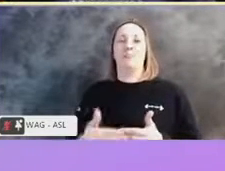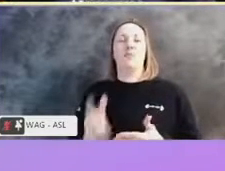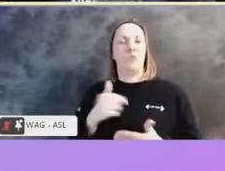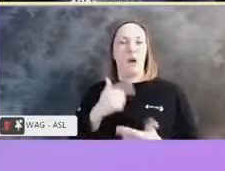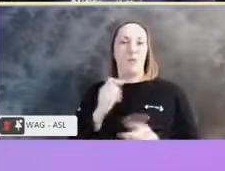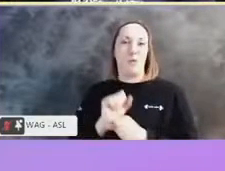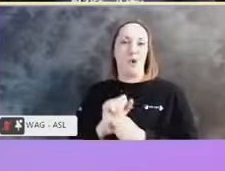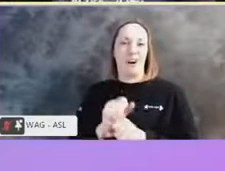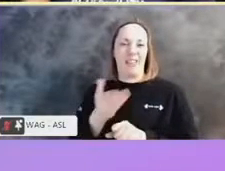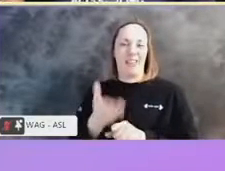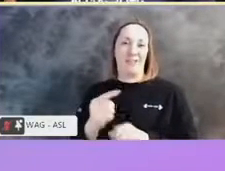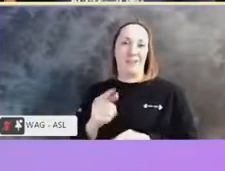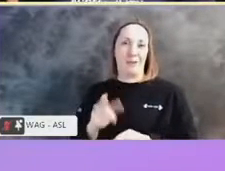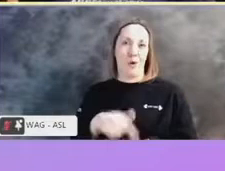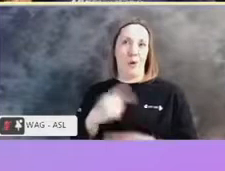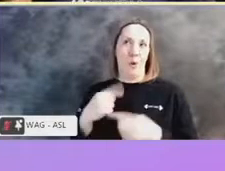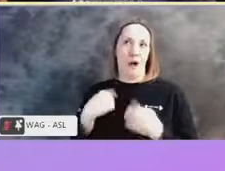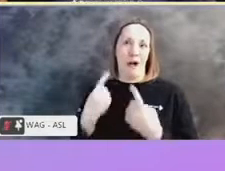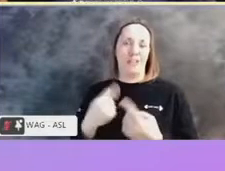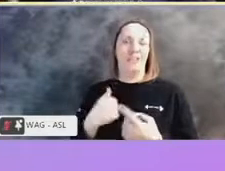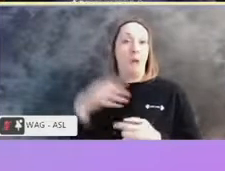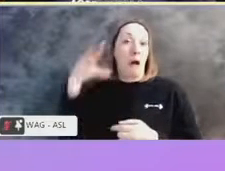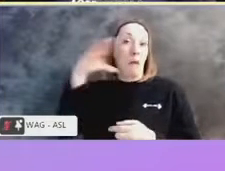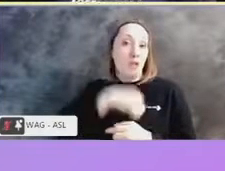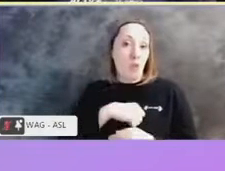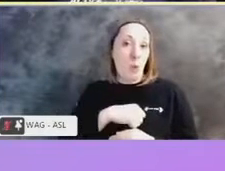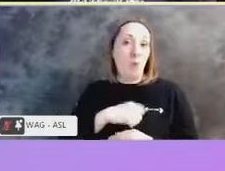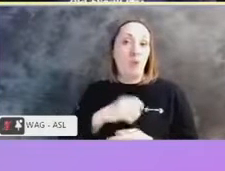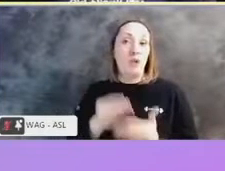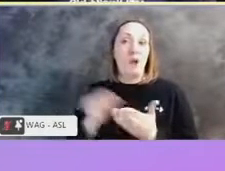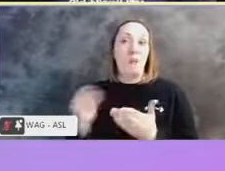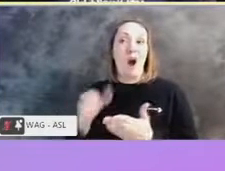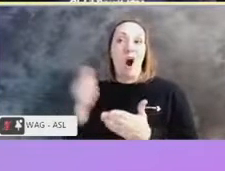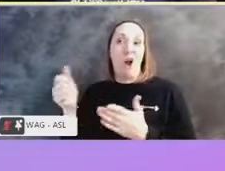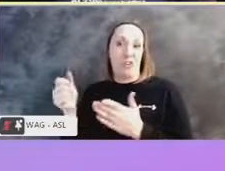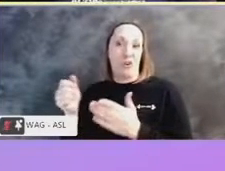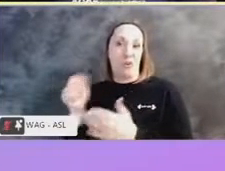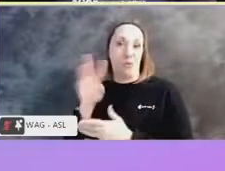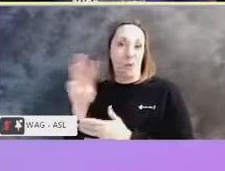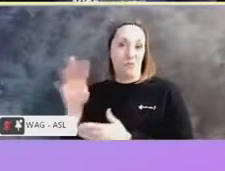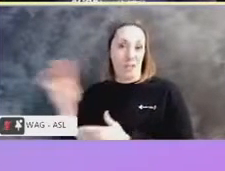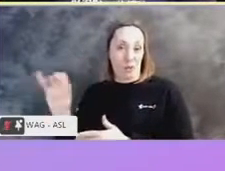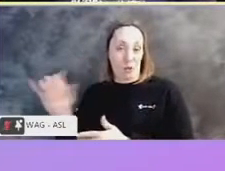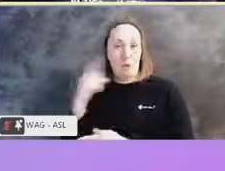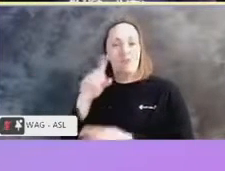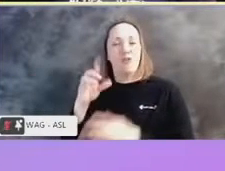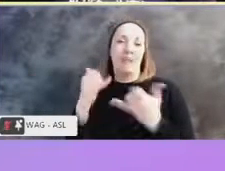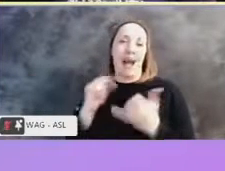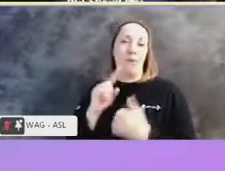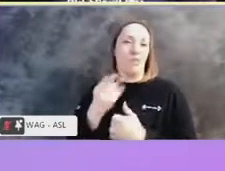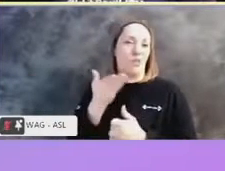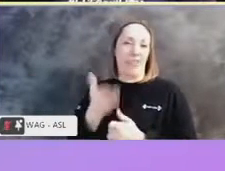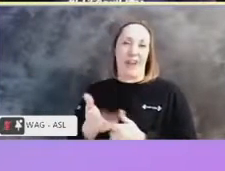publishing thing, I discover one thing, and then I do the next one. So going to keep working on this for a while, of course. I'm going to assume